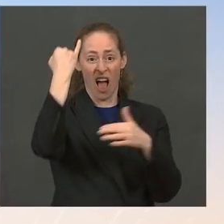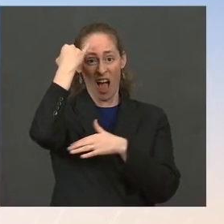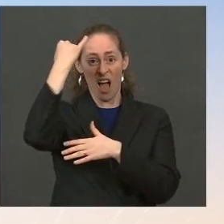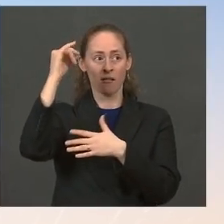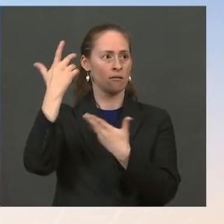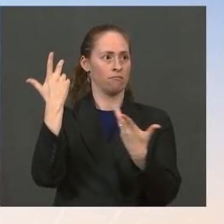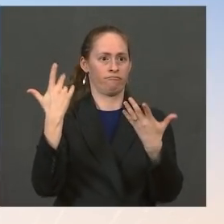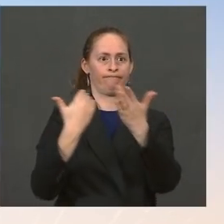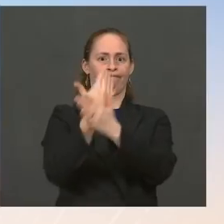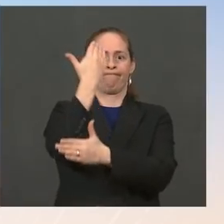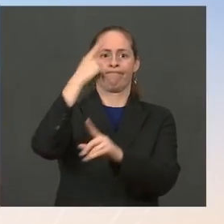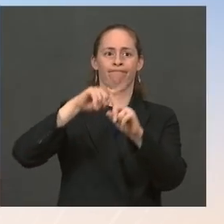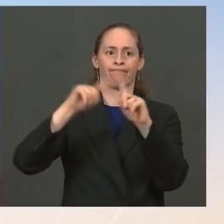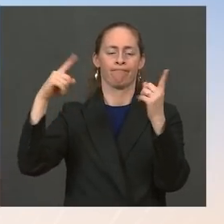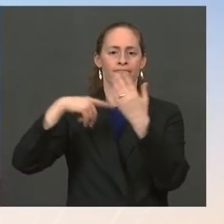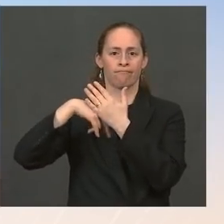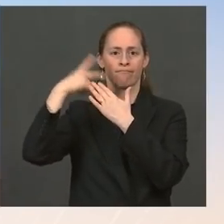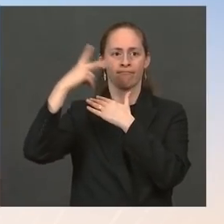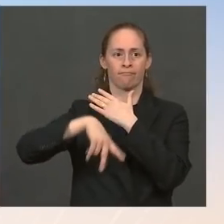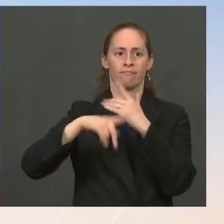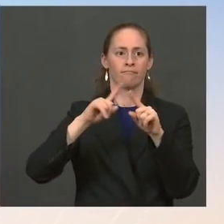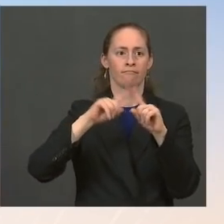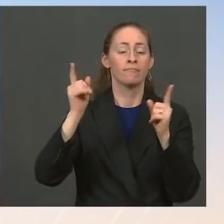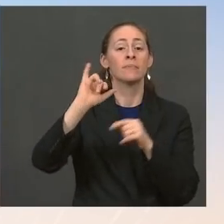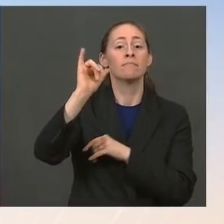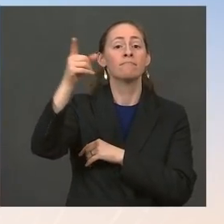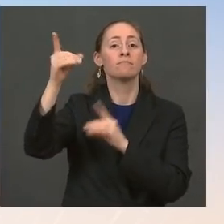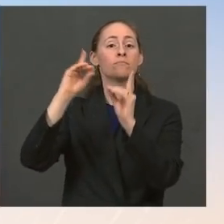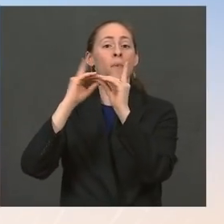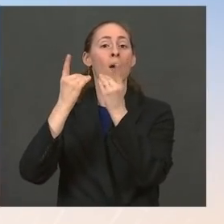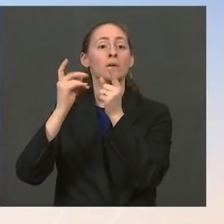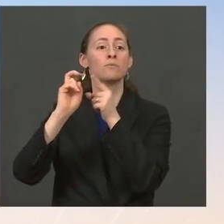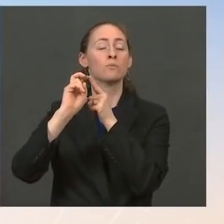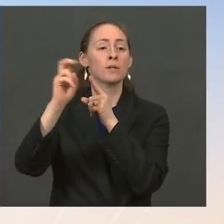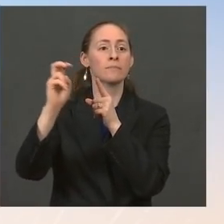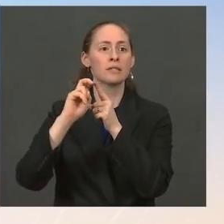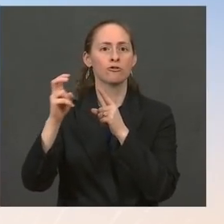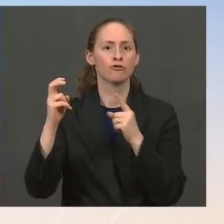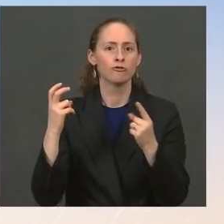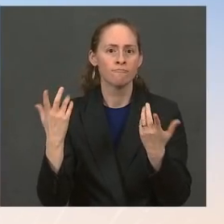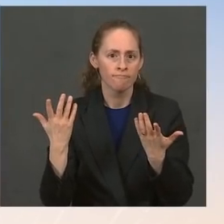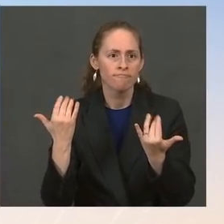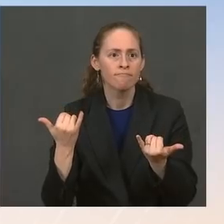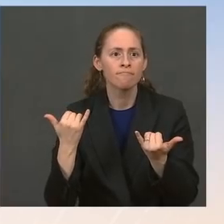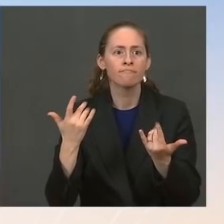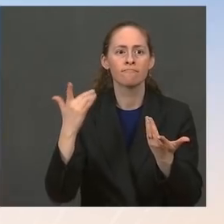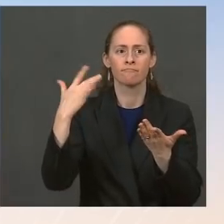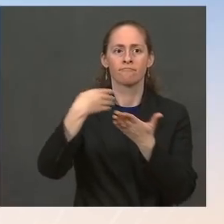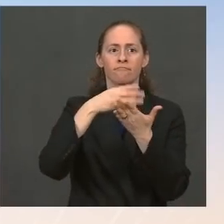including the Department of Transportation -- some will have a level of funding, like the Department of Commerce, they've never had for some of these programs before.